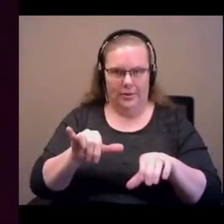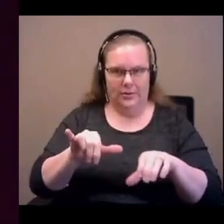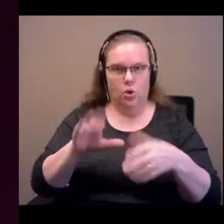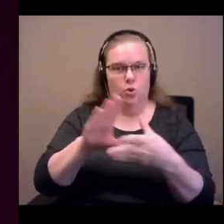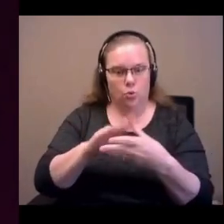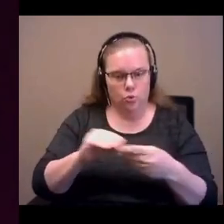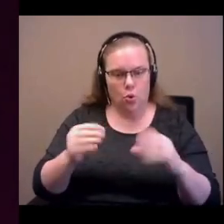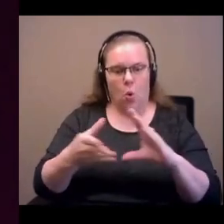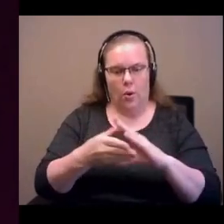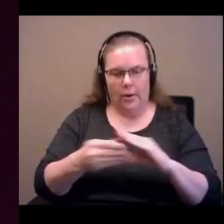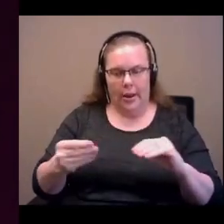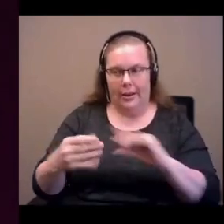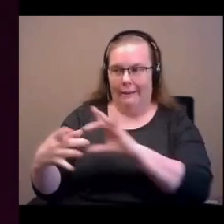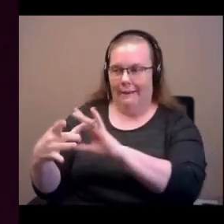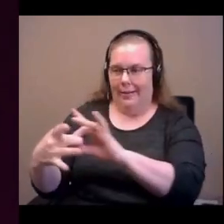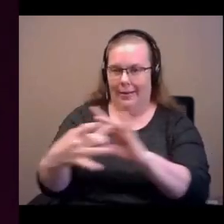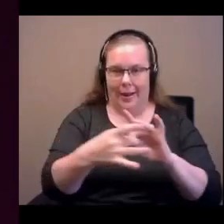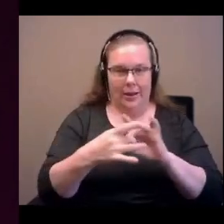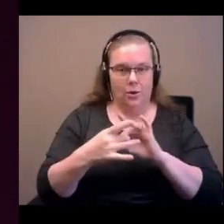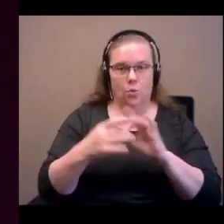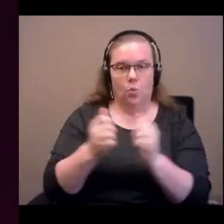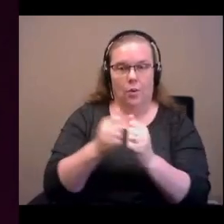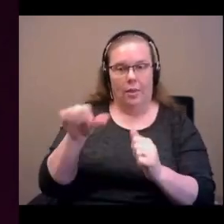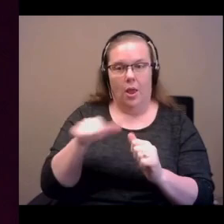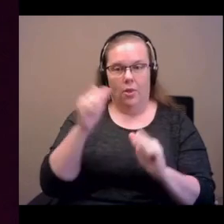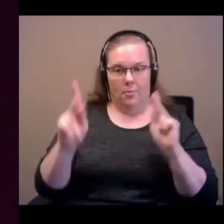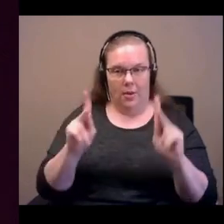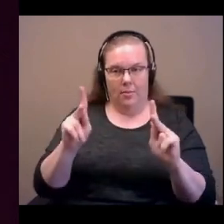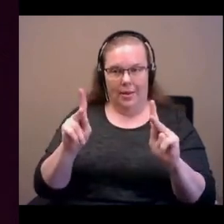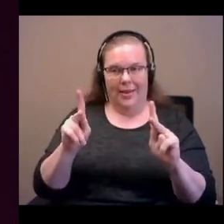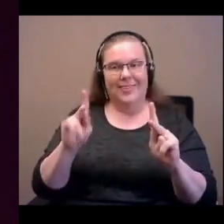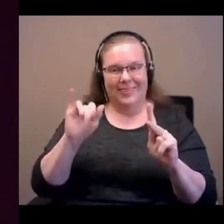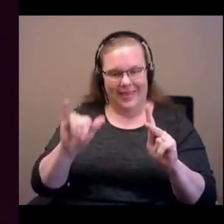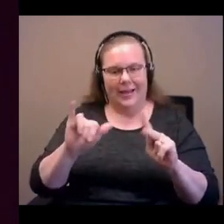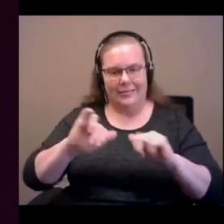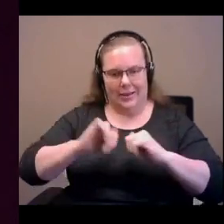with other people, is the way that we will make social change. And as Jonah is about to tell you